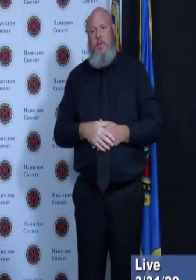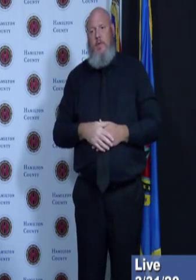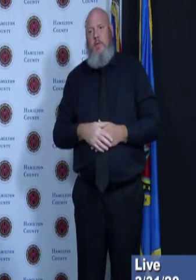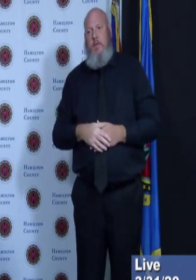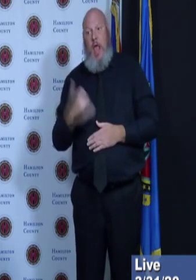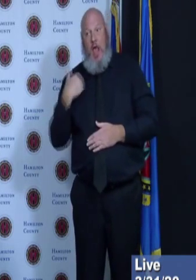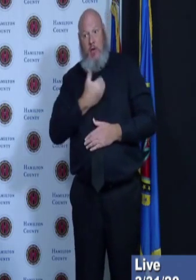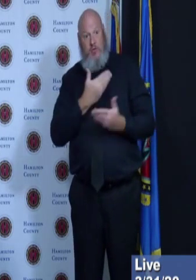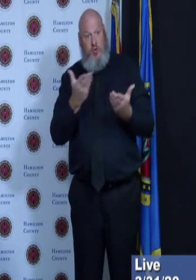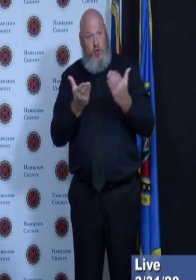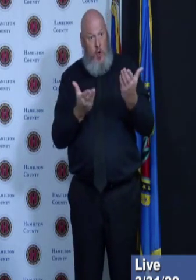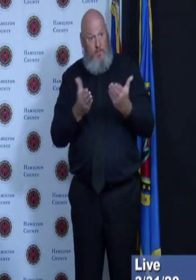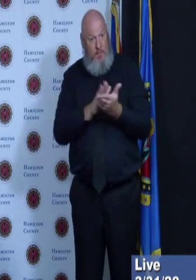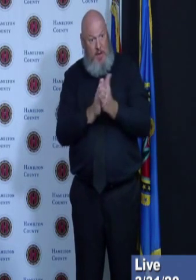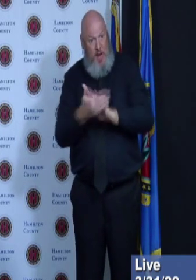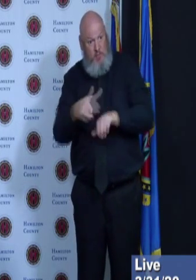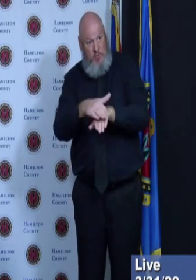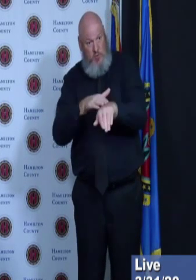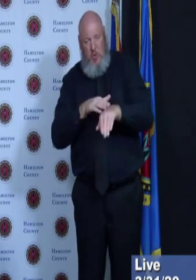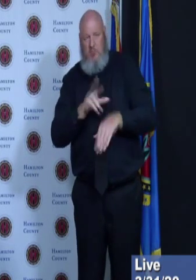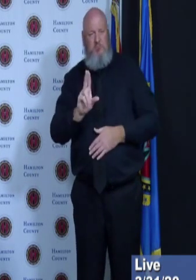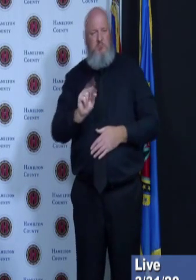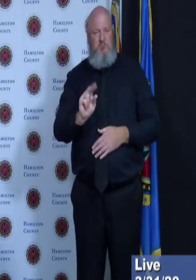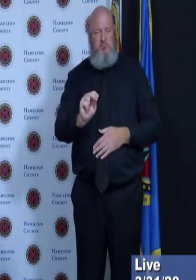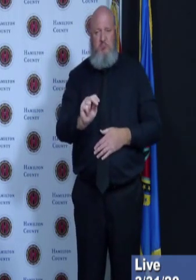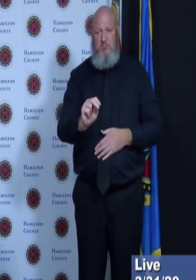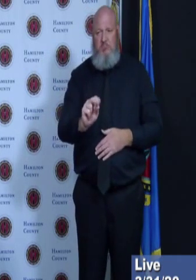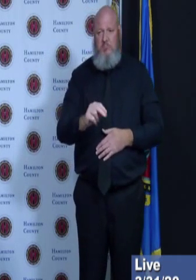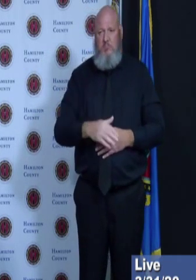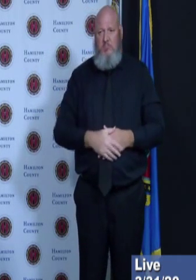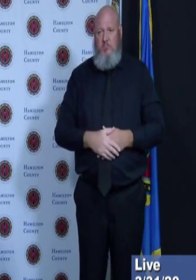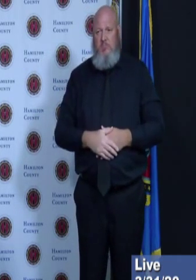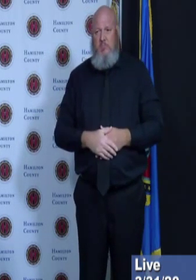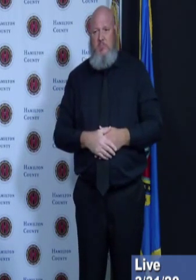acquiring whatever you need or the service that you need online or by phone